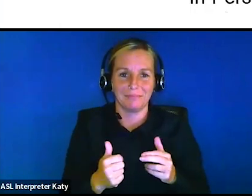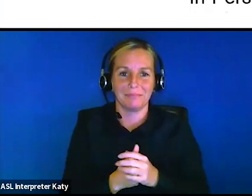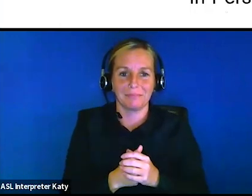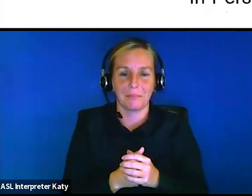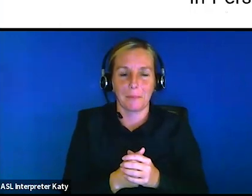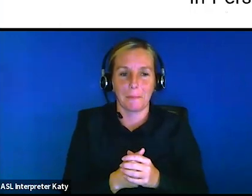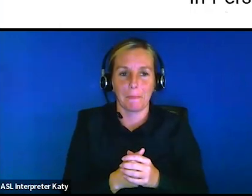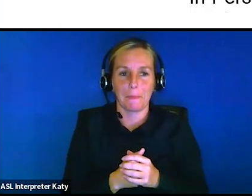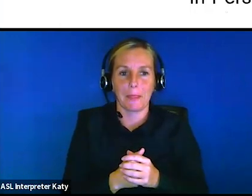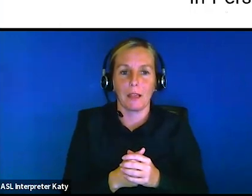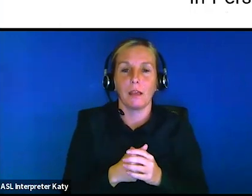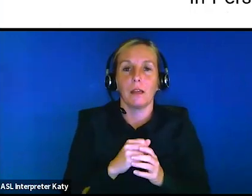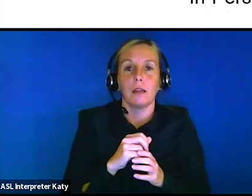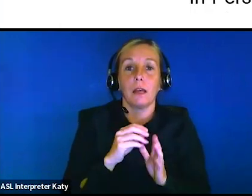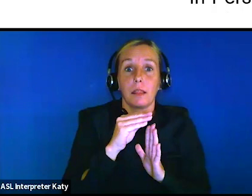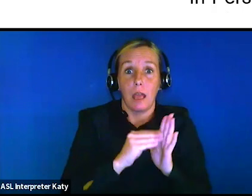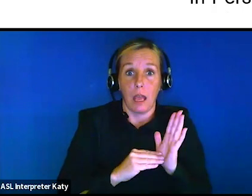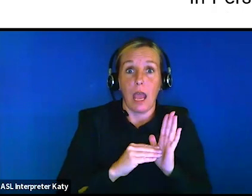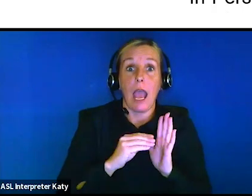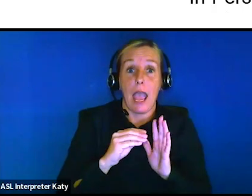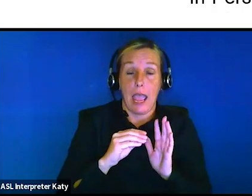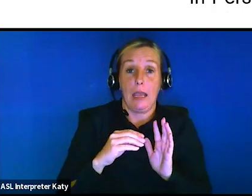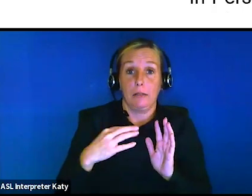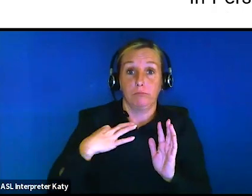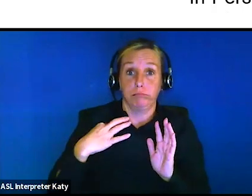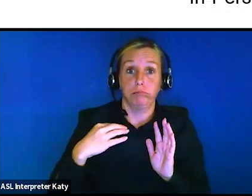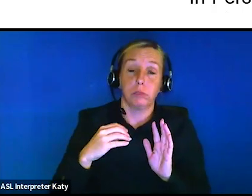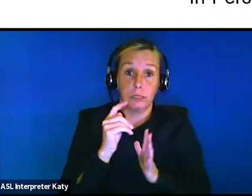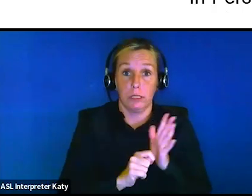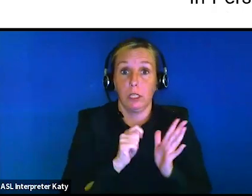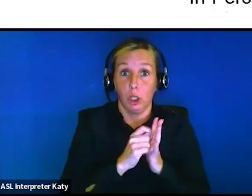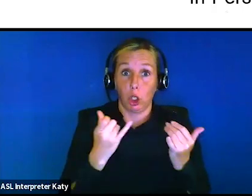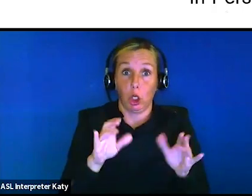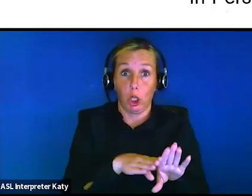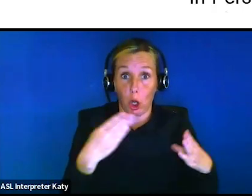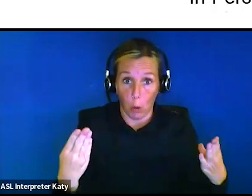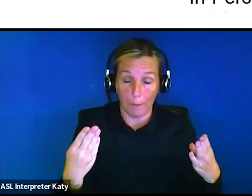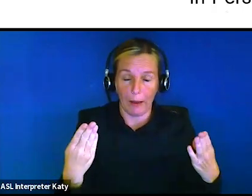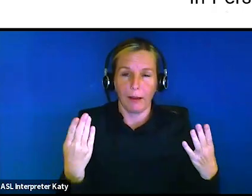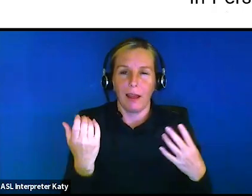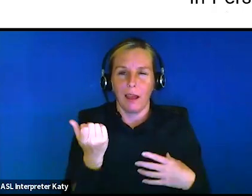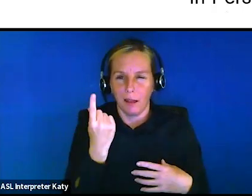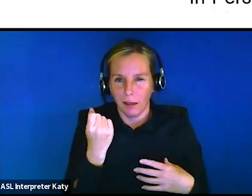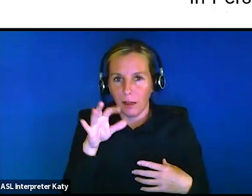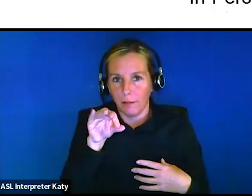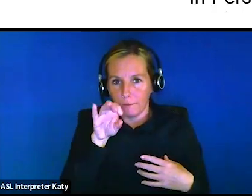So the application period is currently open on February 15th. We will allow success.